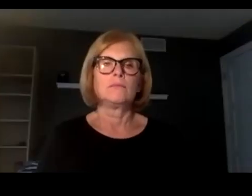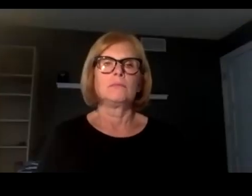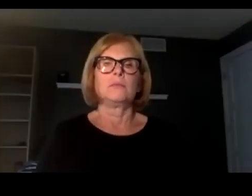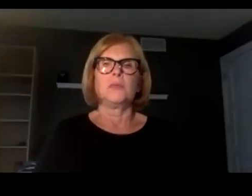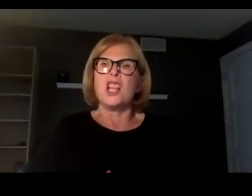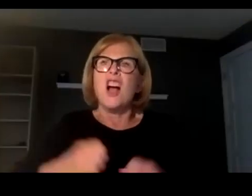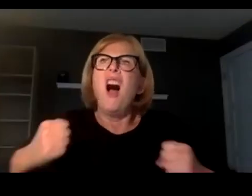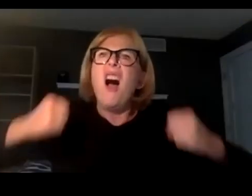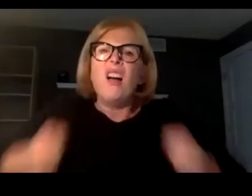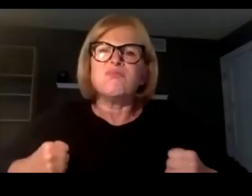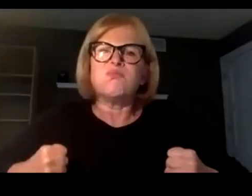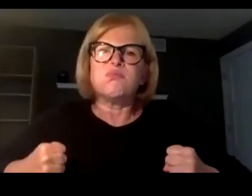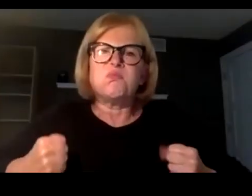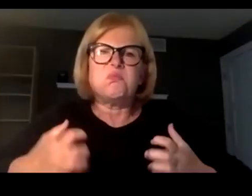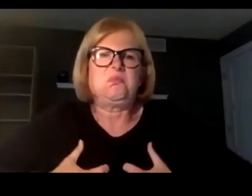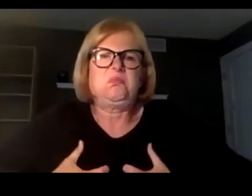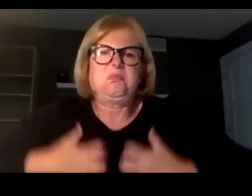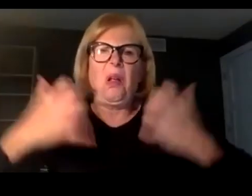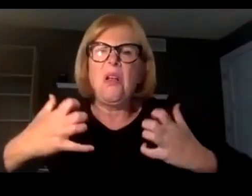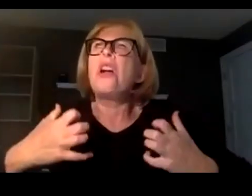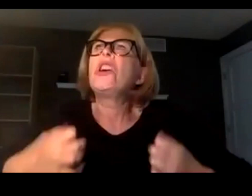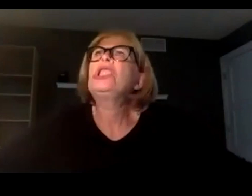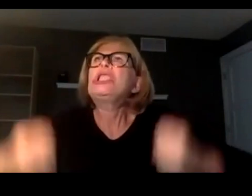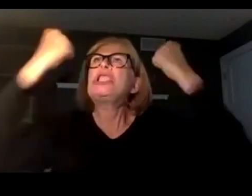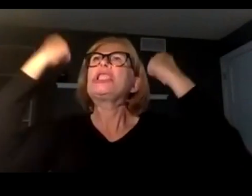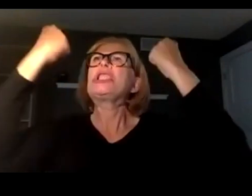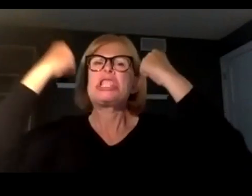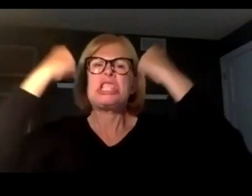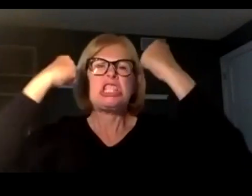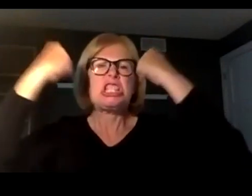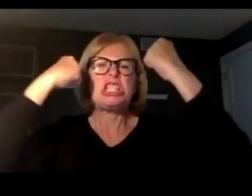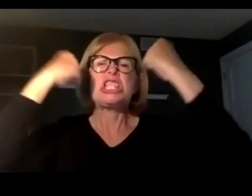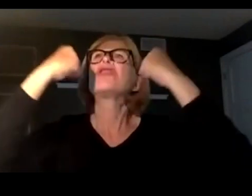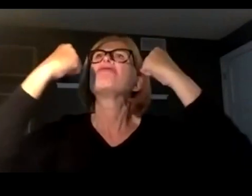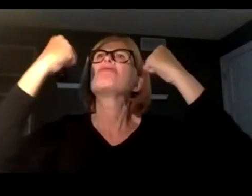This made the peddler angry, so he shook both hands at them and said,